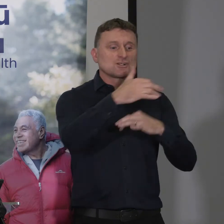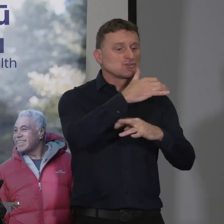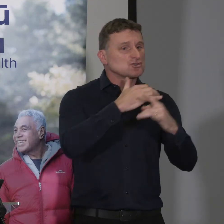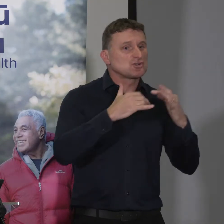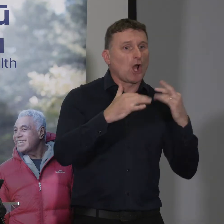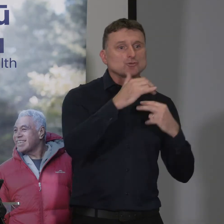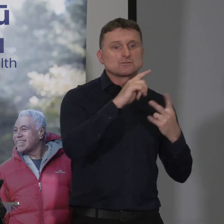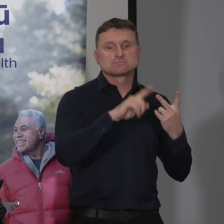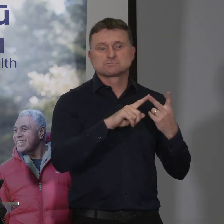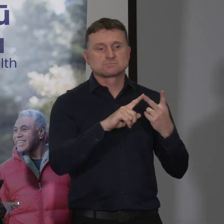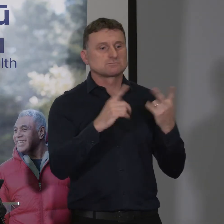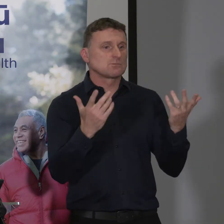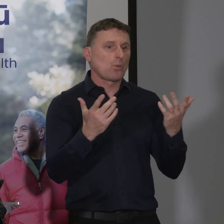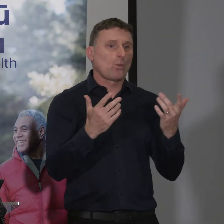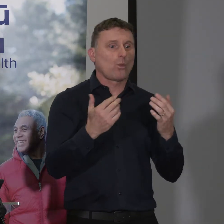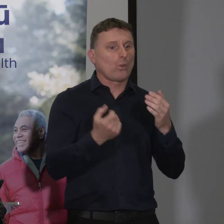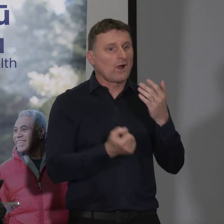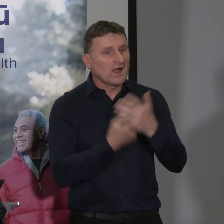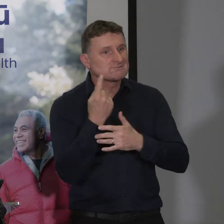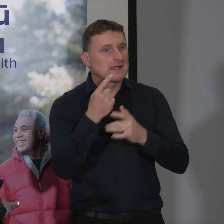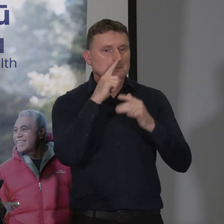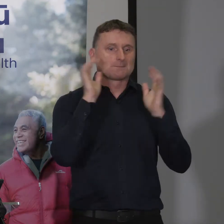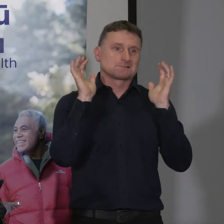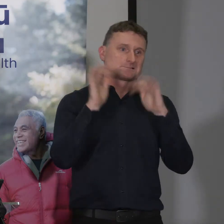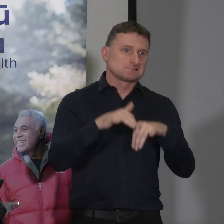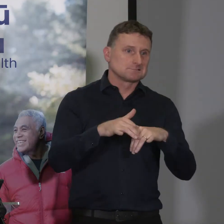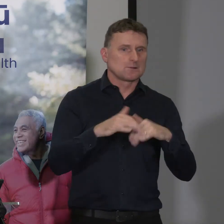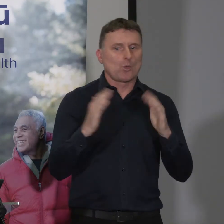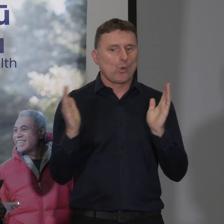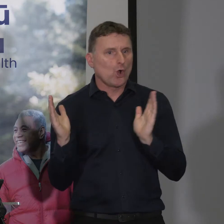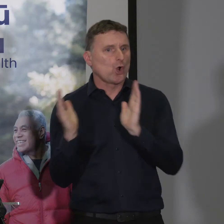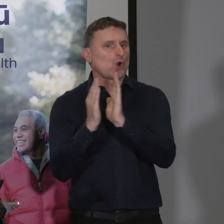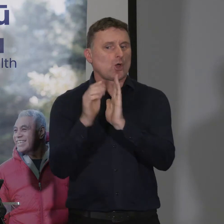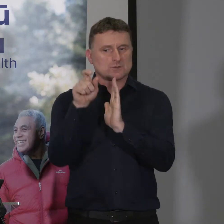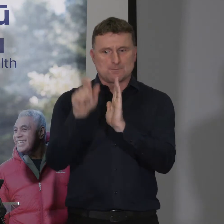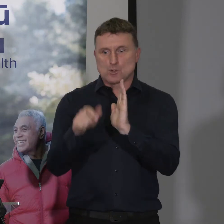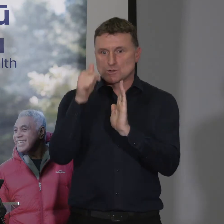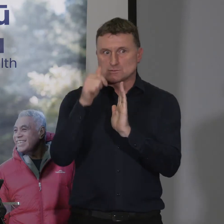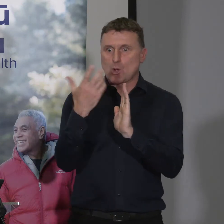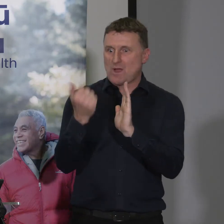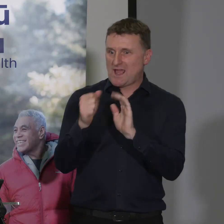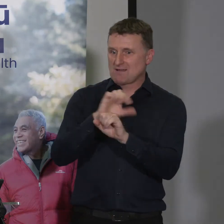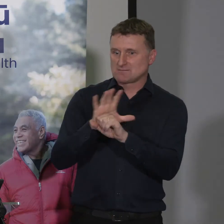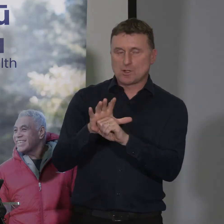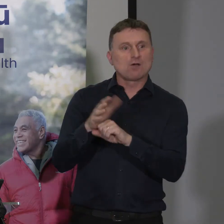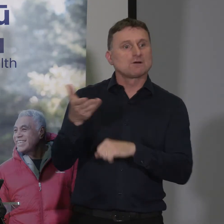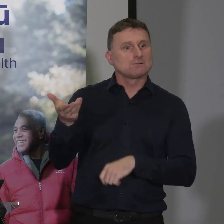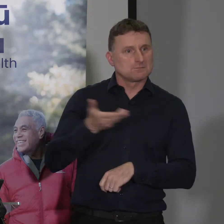mandated environments and healthcare. The 3Cs' arrowhead backpack at guide to the risks